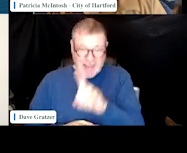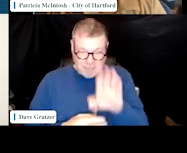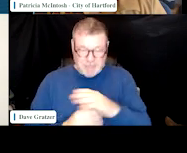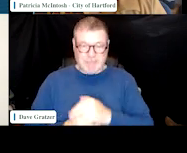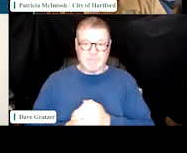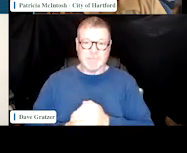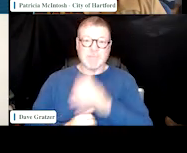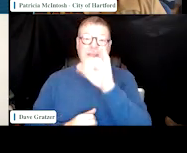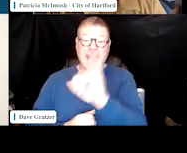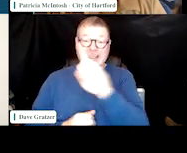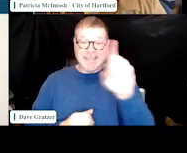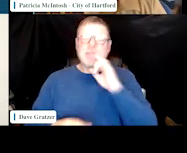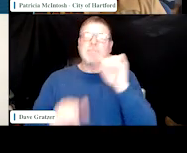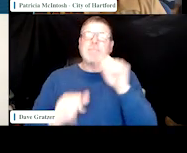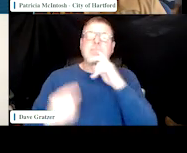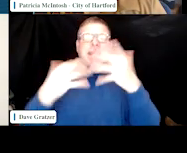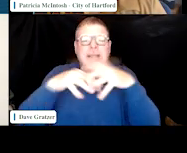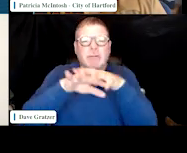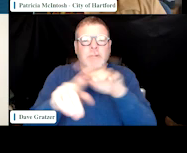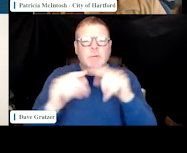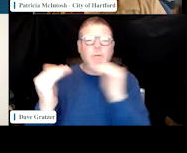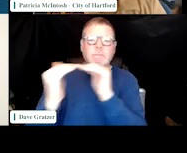might be integrated into similar peer support roles